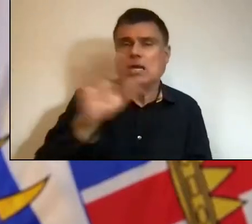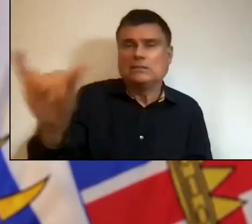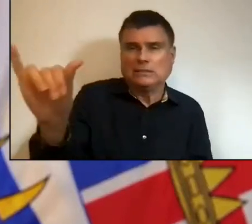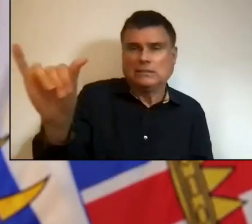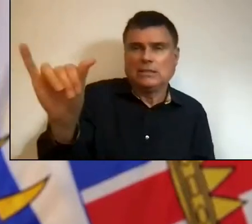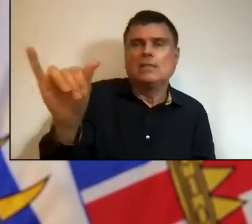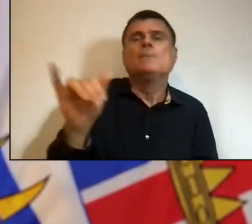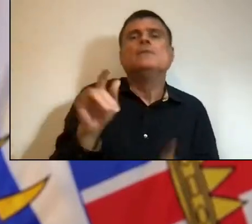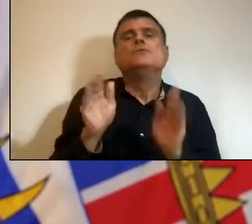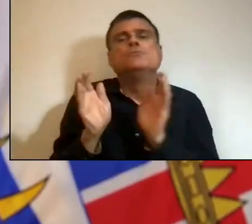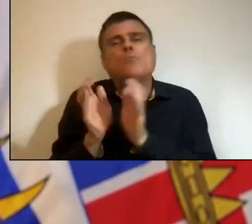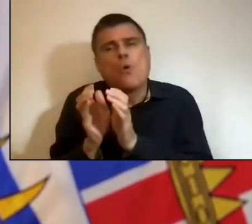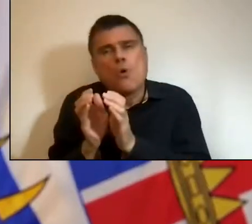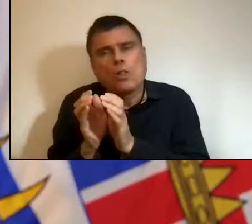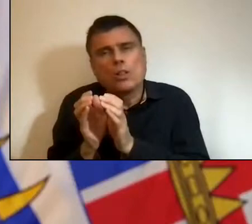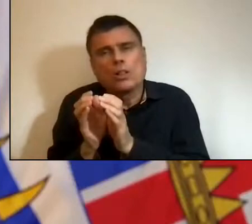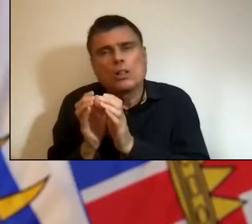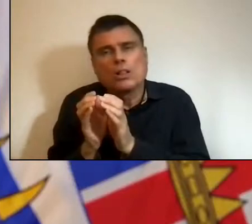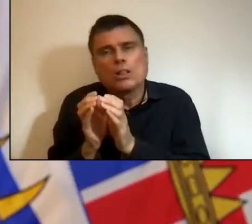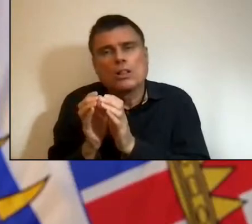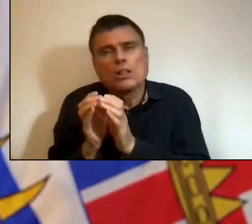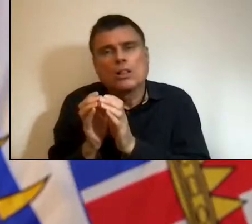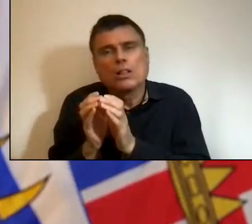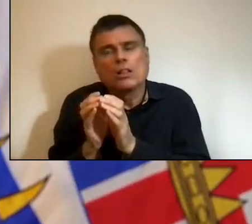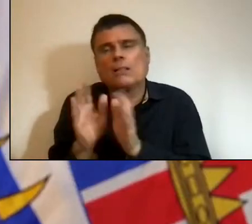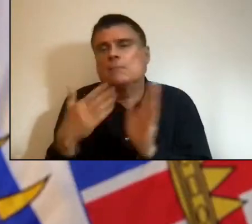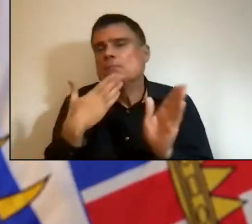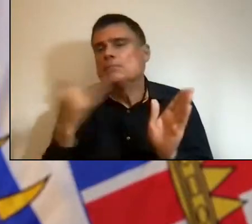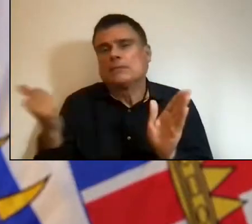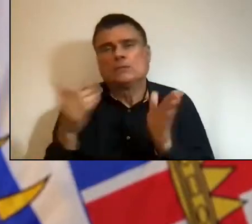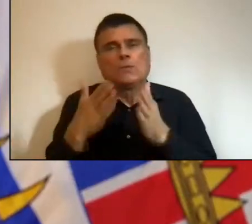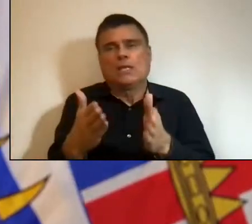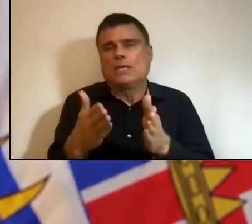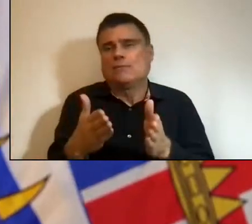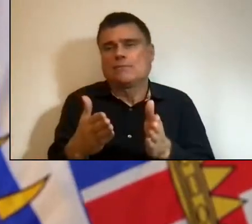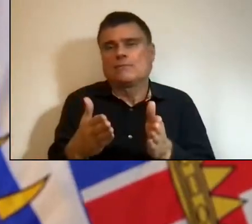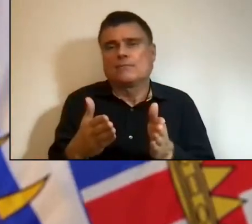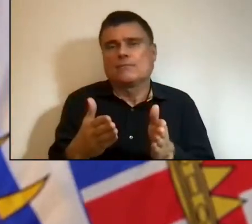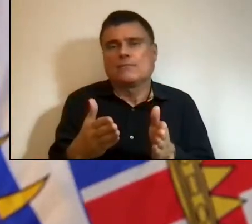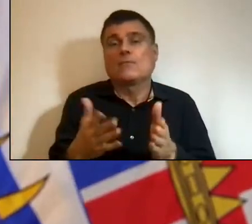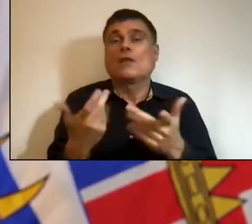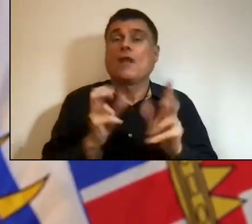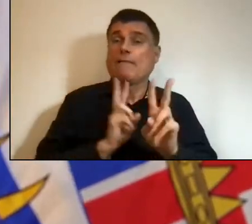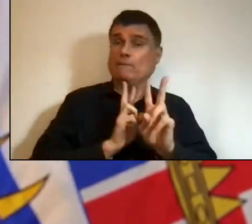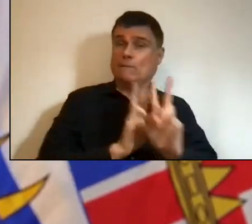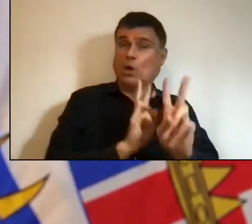And that's your best protection right now. The funeral services